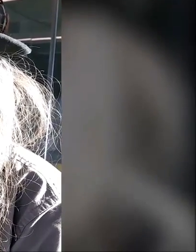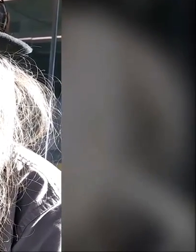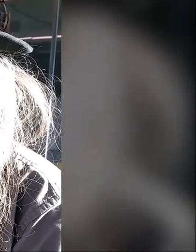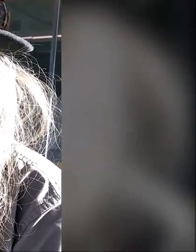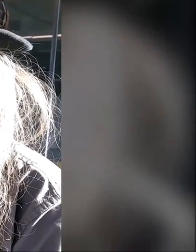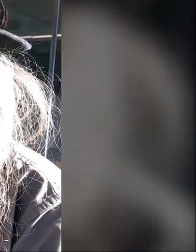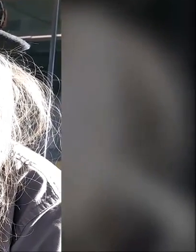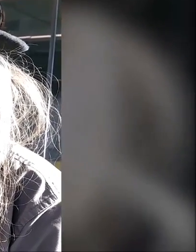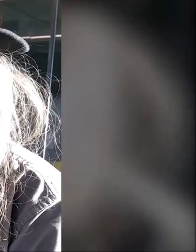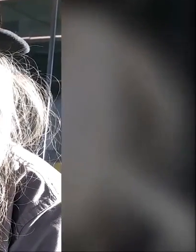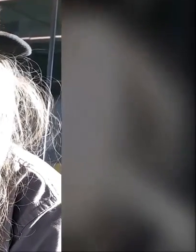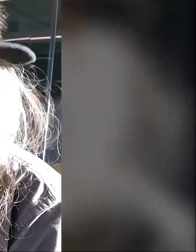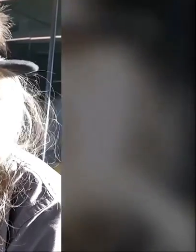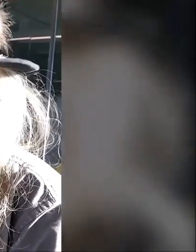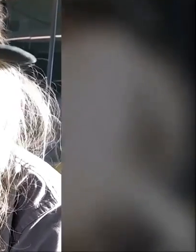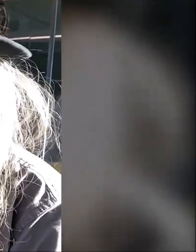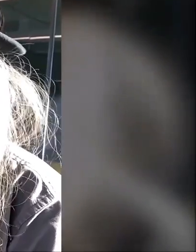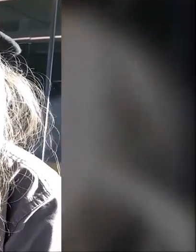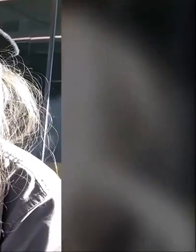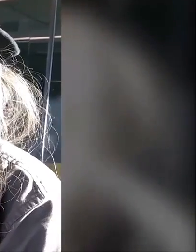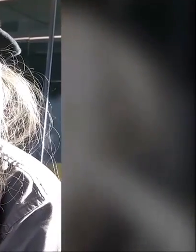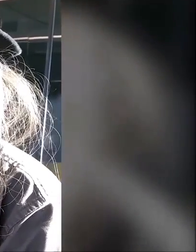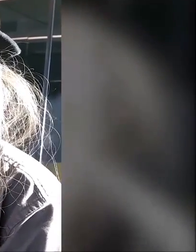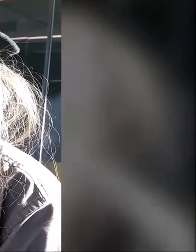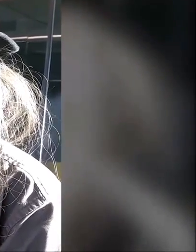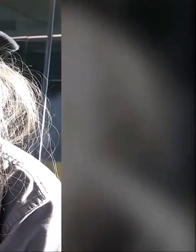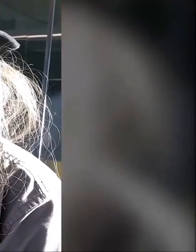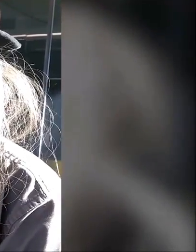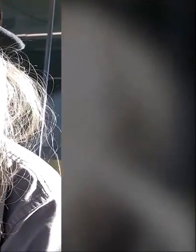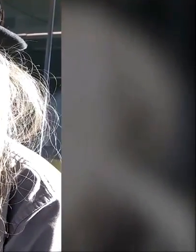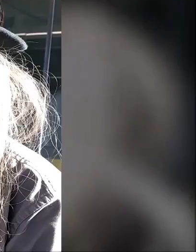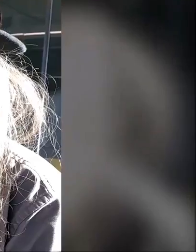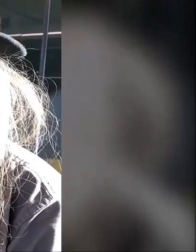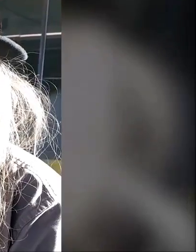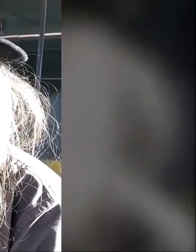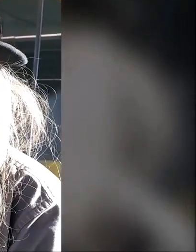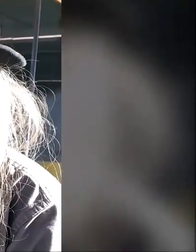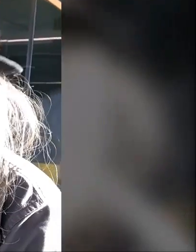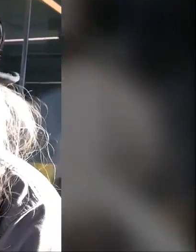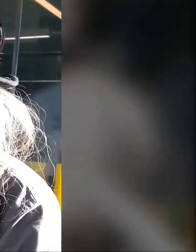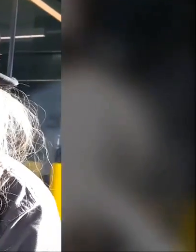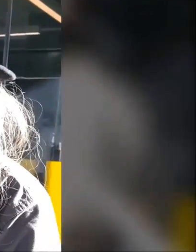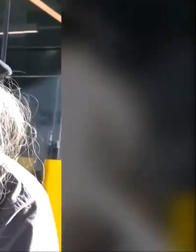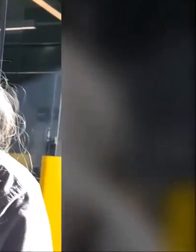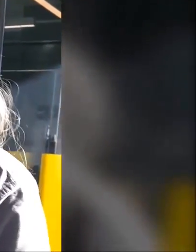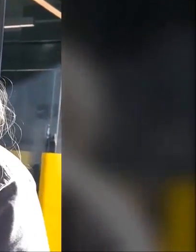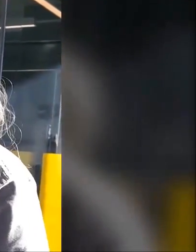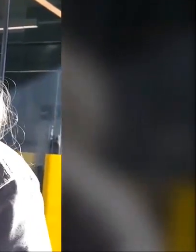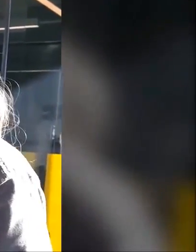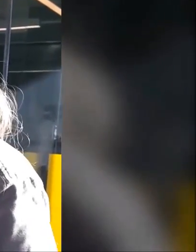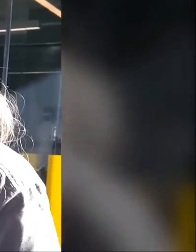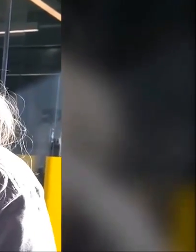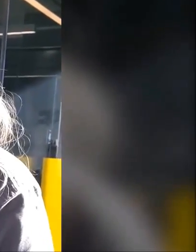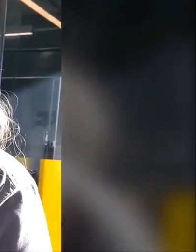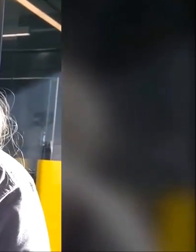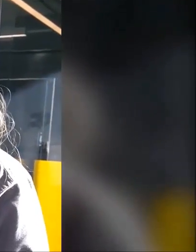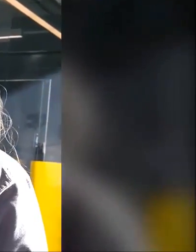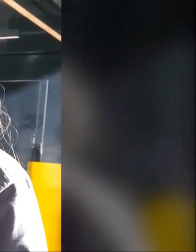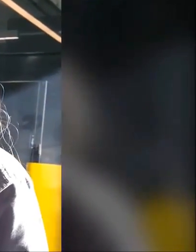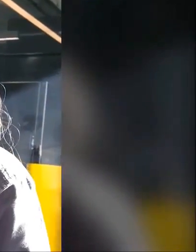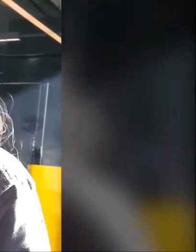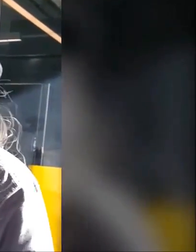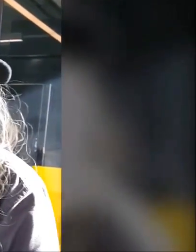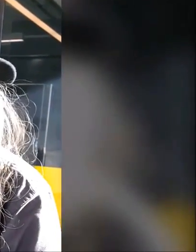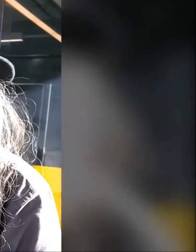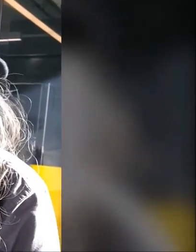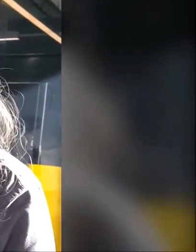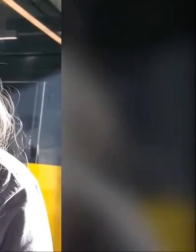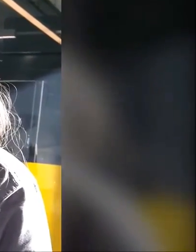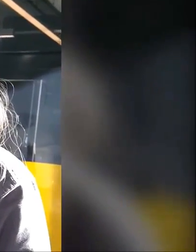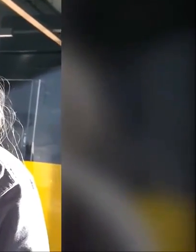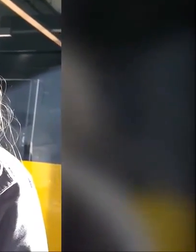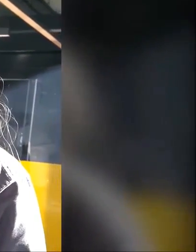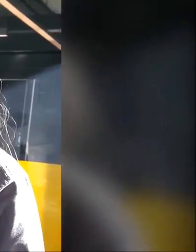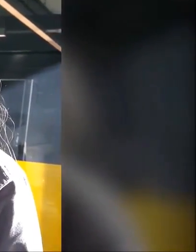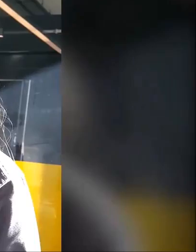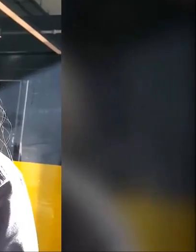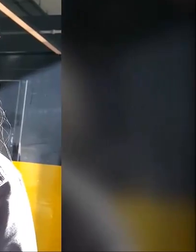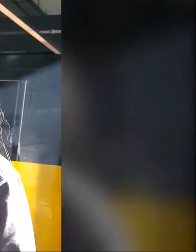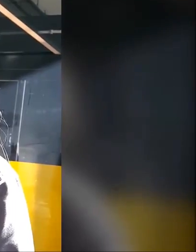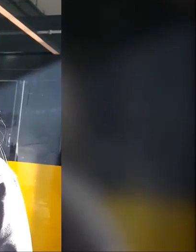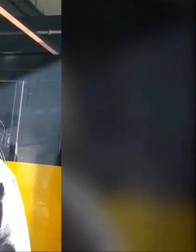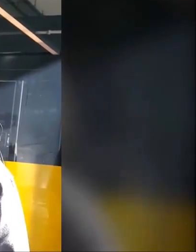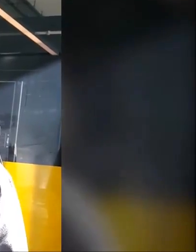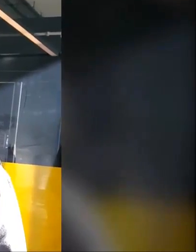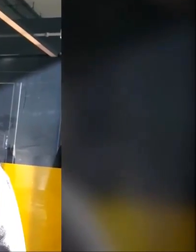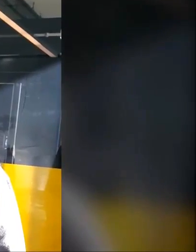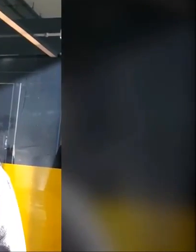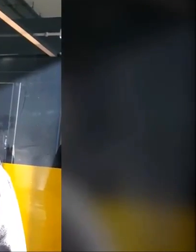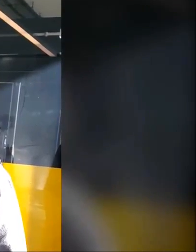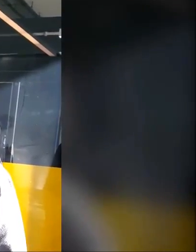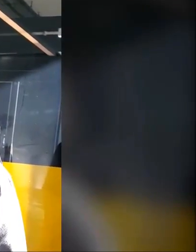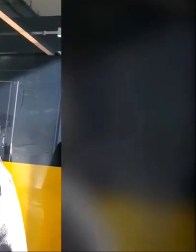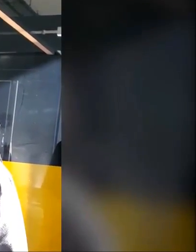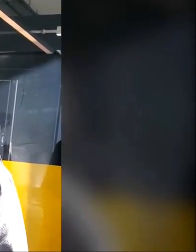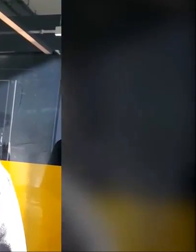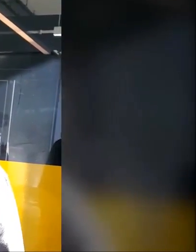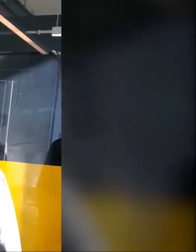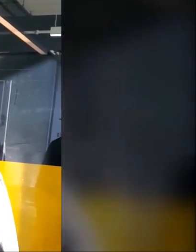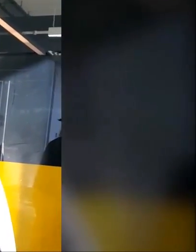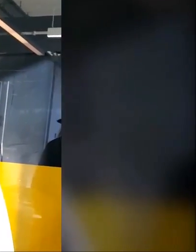of that whole framework, but losing him and his eagerness